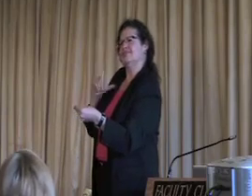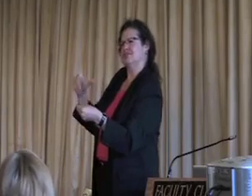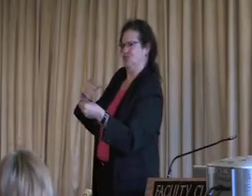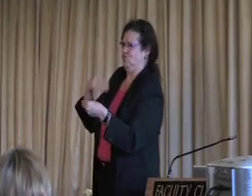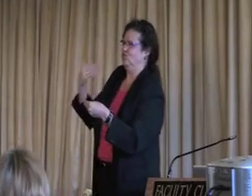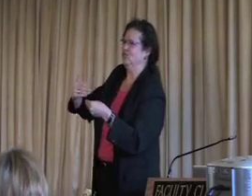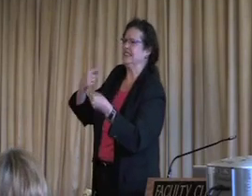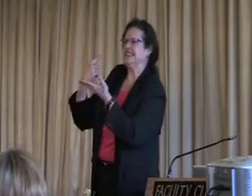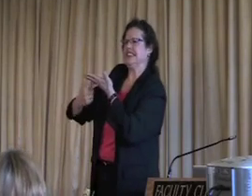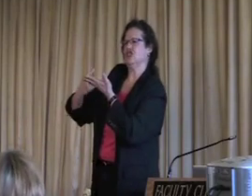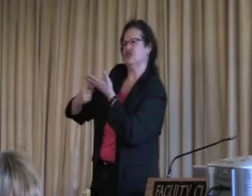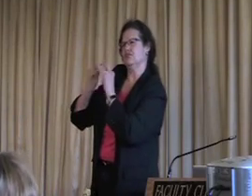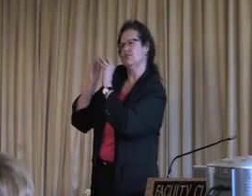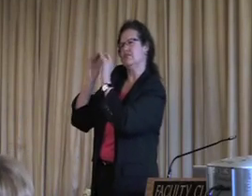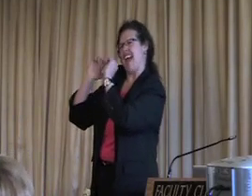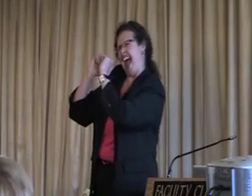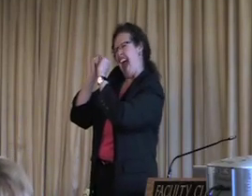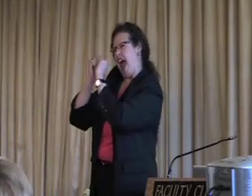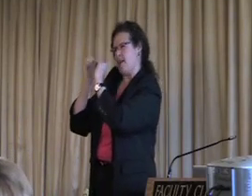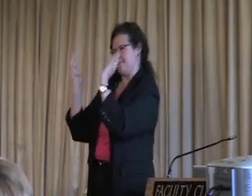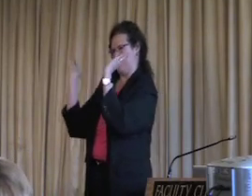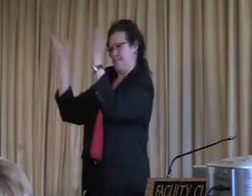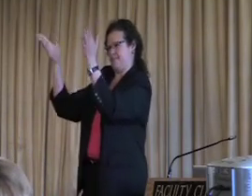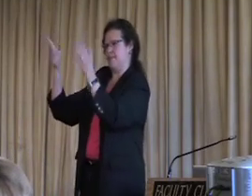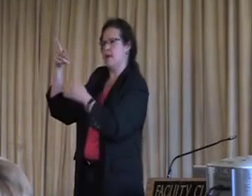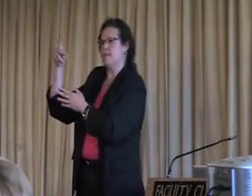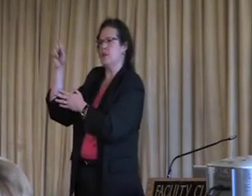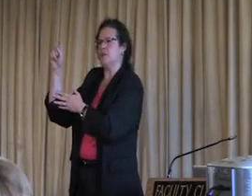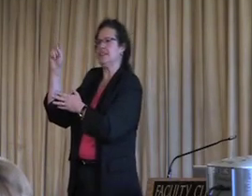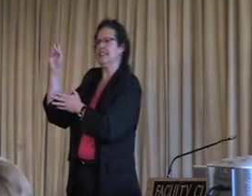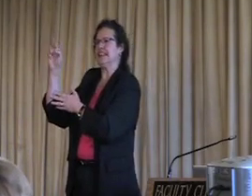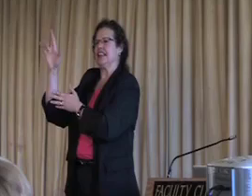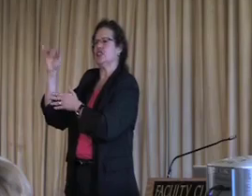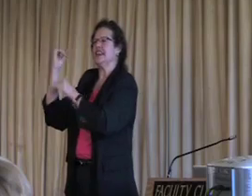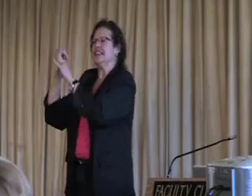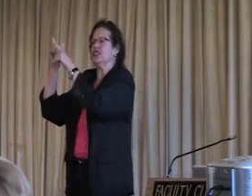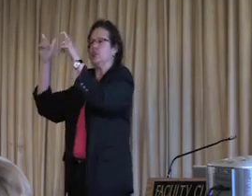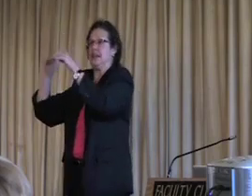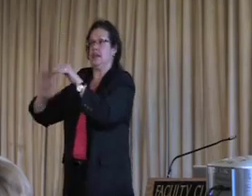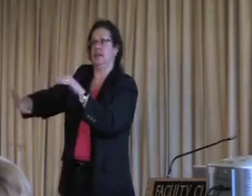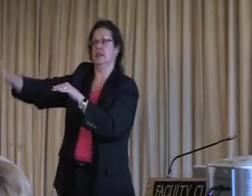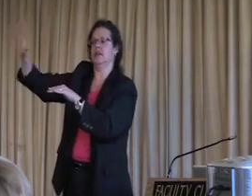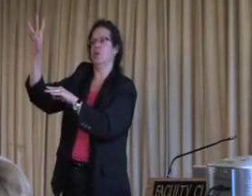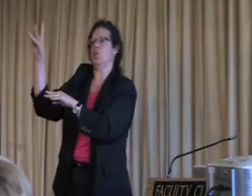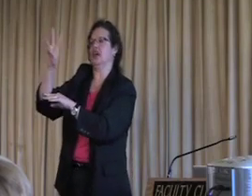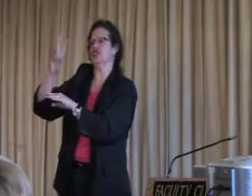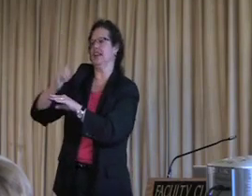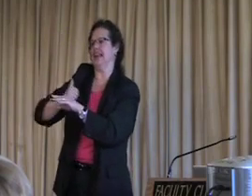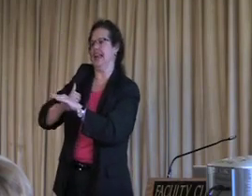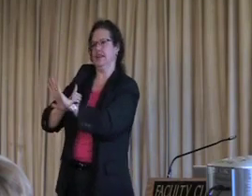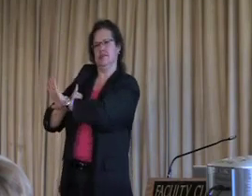it's interesting. When I was looking through those pictures, we would often talk about